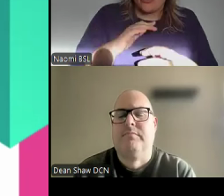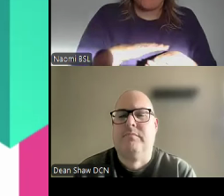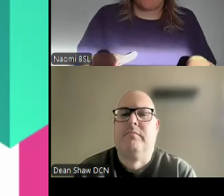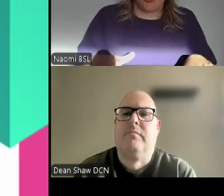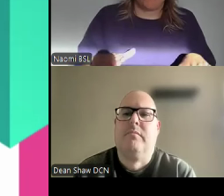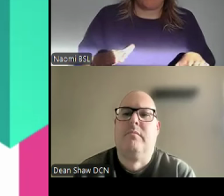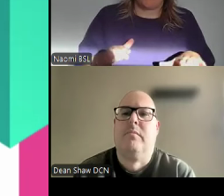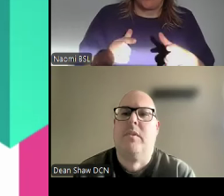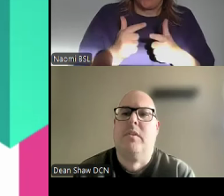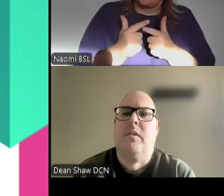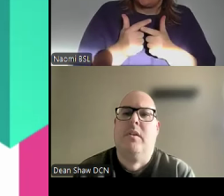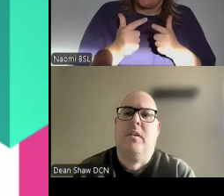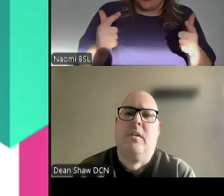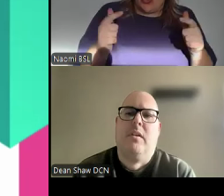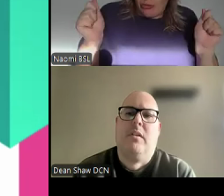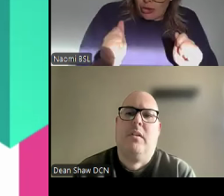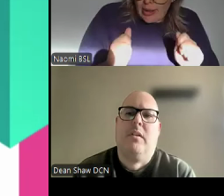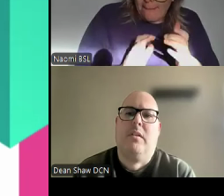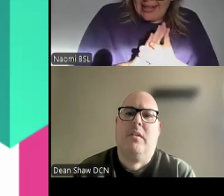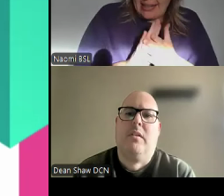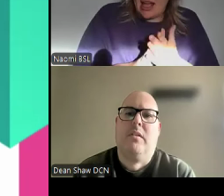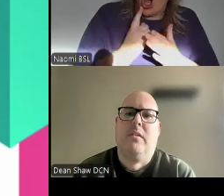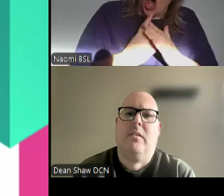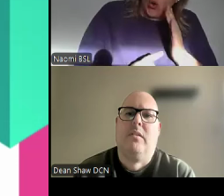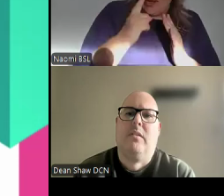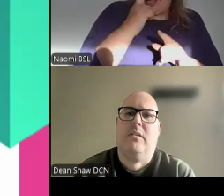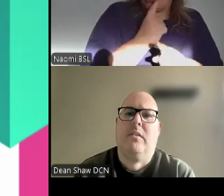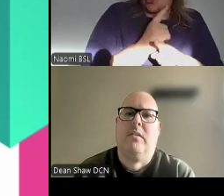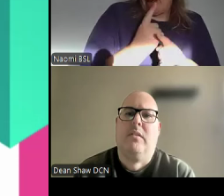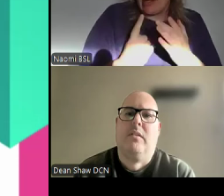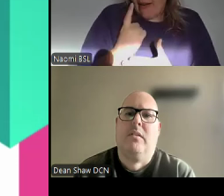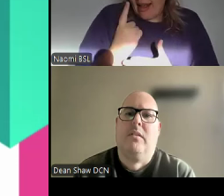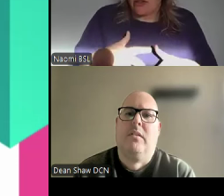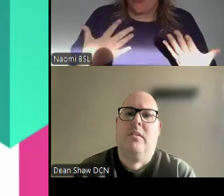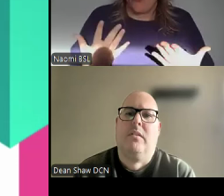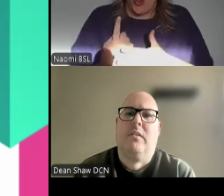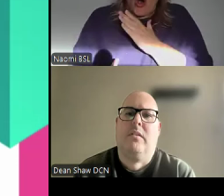where you can only talk to them about events, or only talk to them about workshops. Yes.